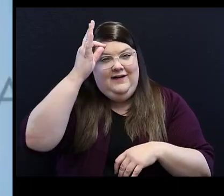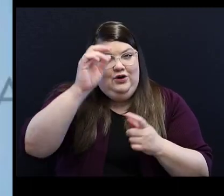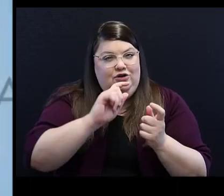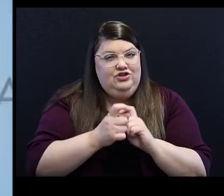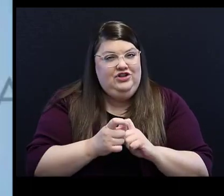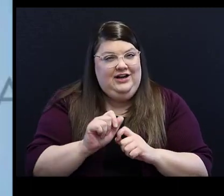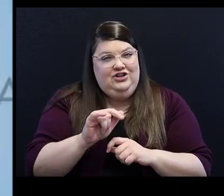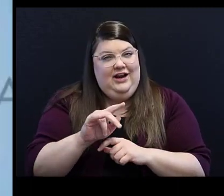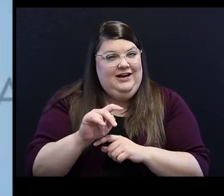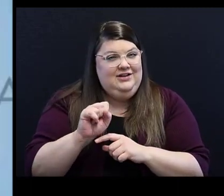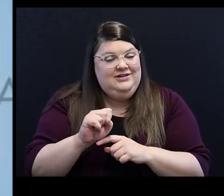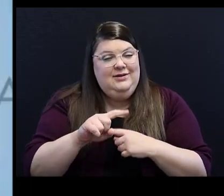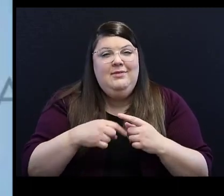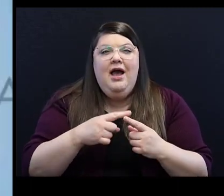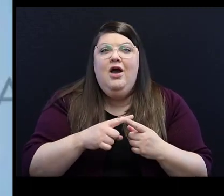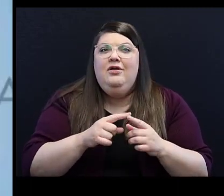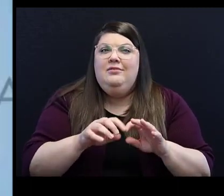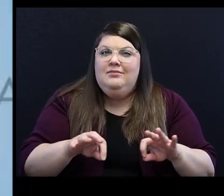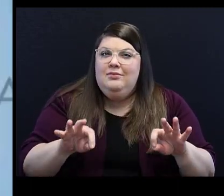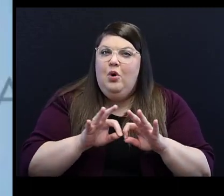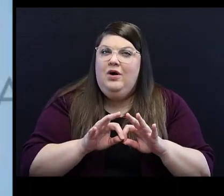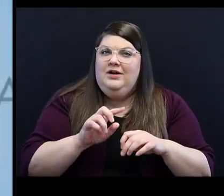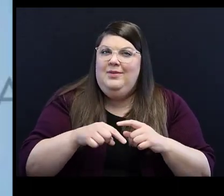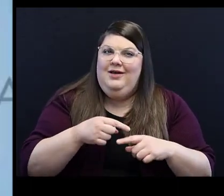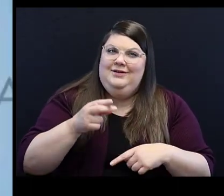of this historical and important funding opportunity.